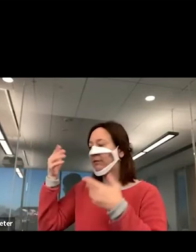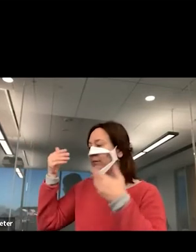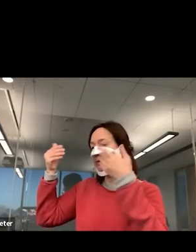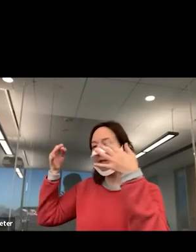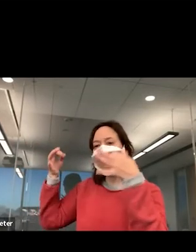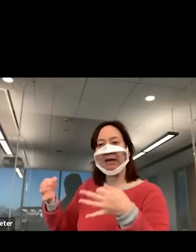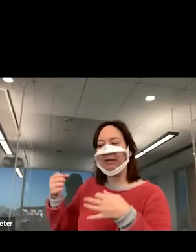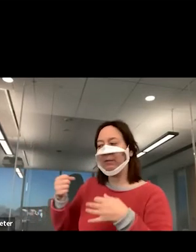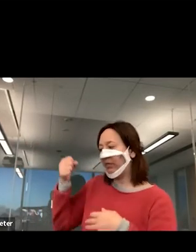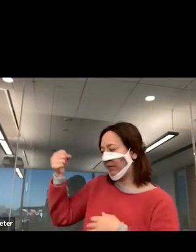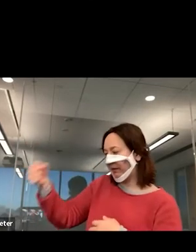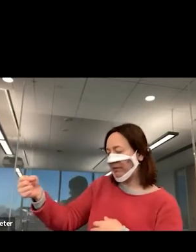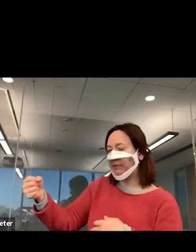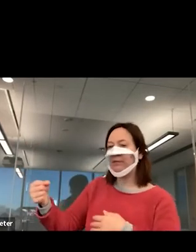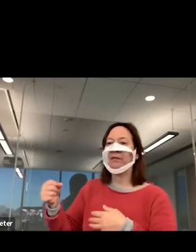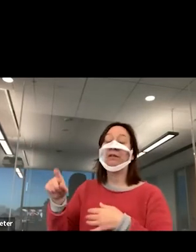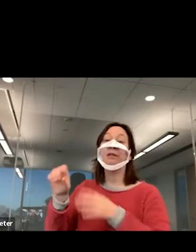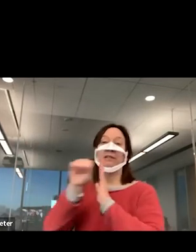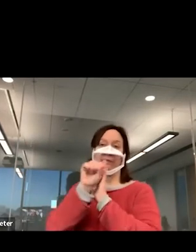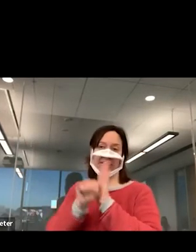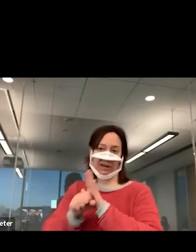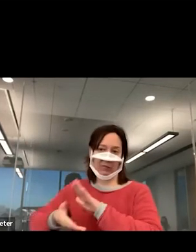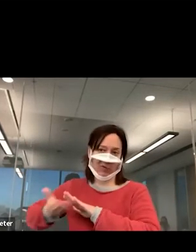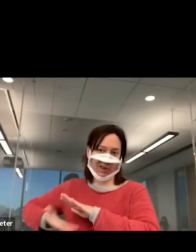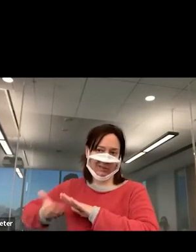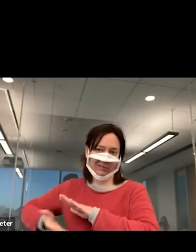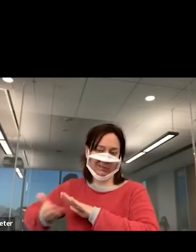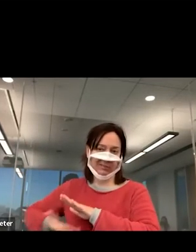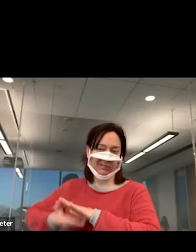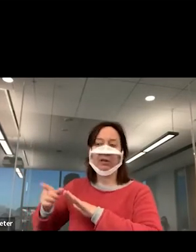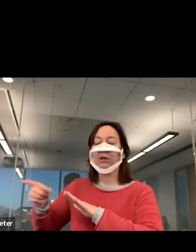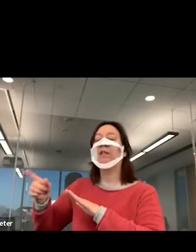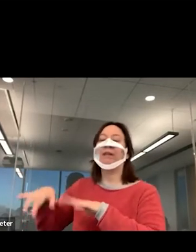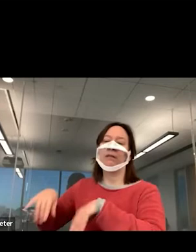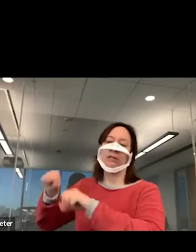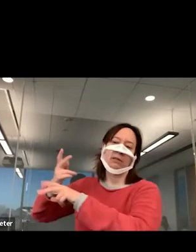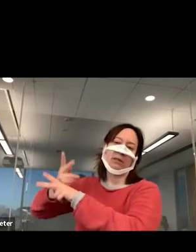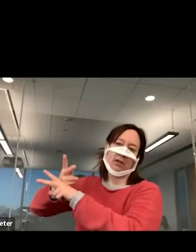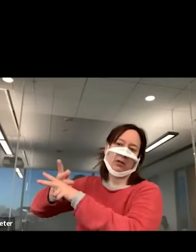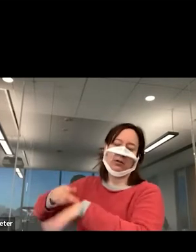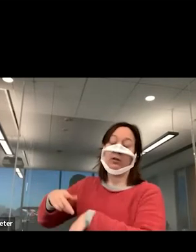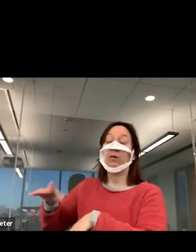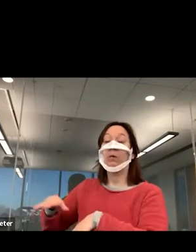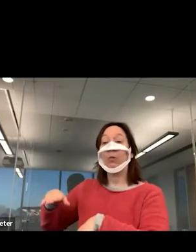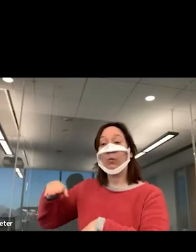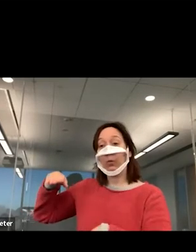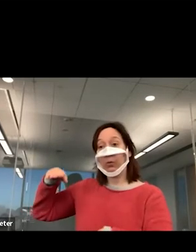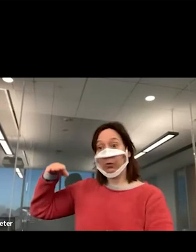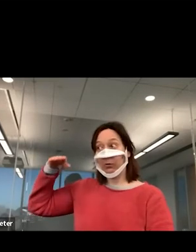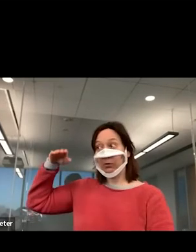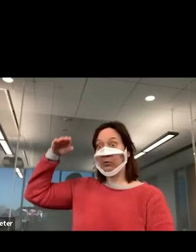state-run institution and they took care of them and then as he got older he you know he got out